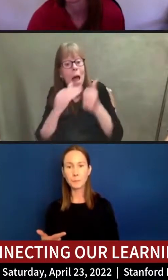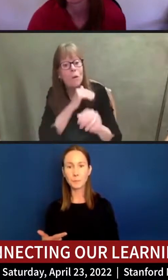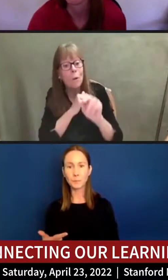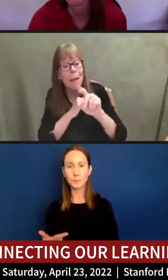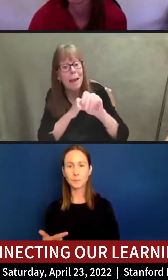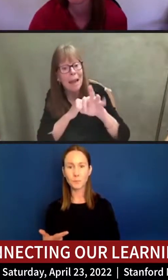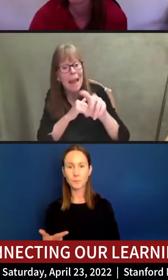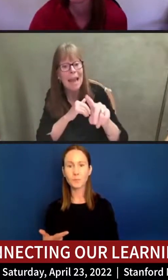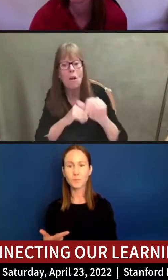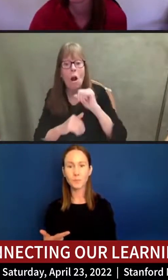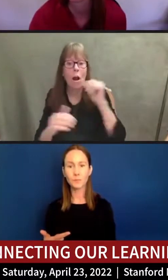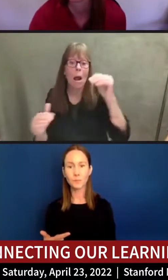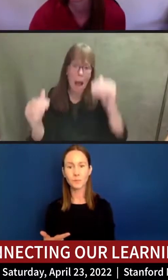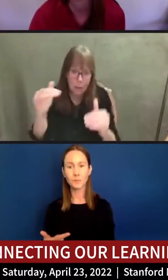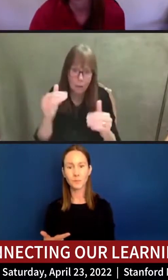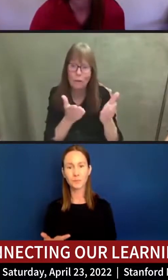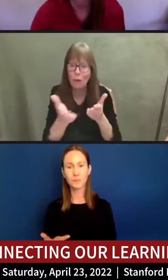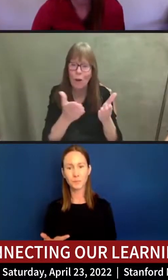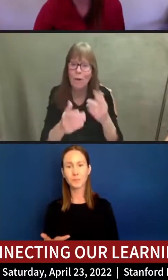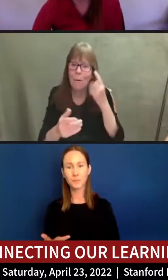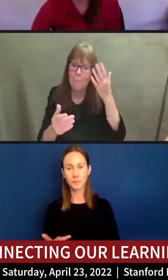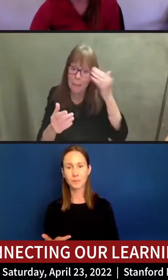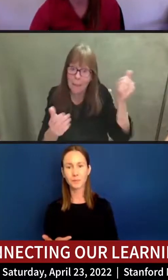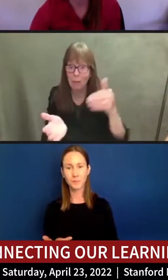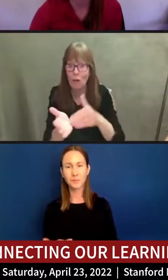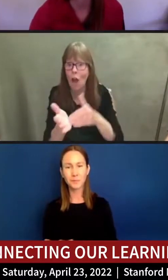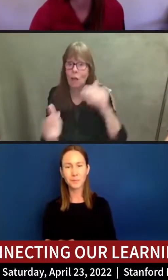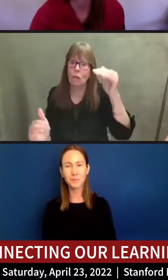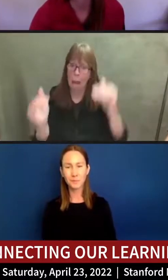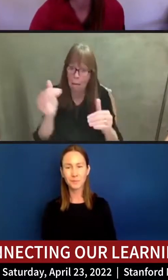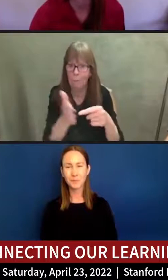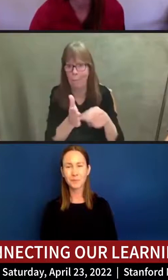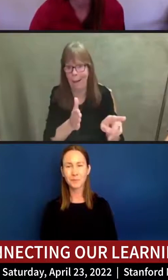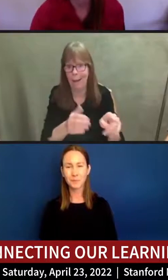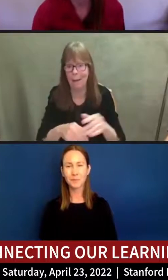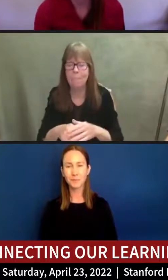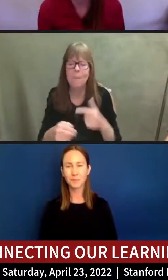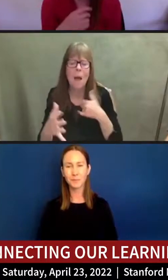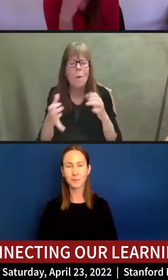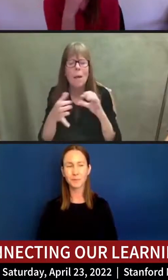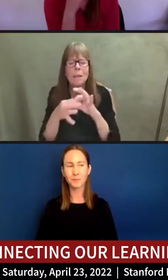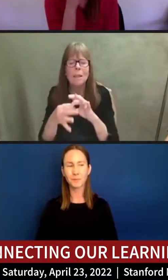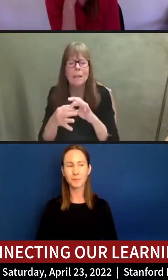I also just want to briefly tie in about what insurance must cover.